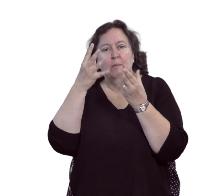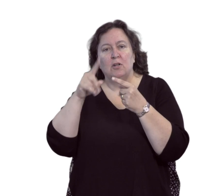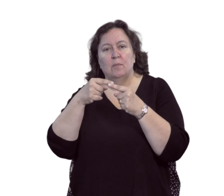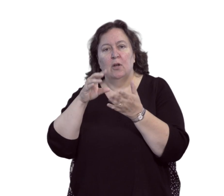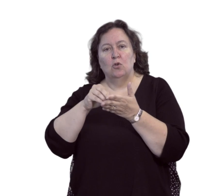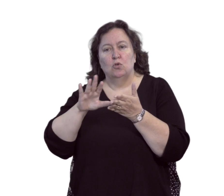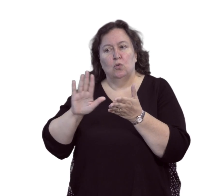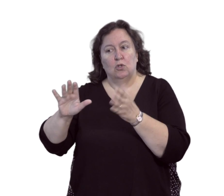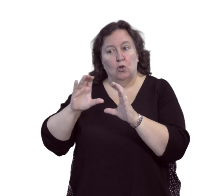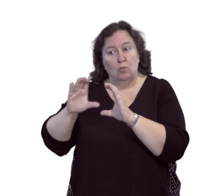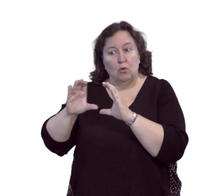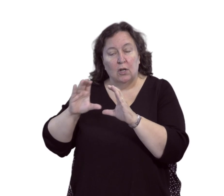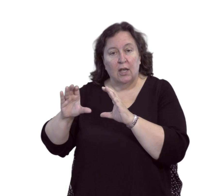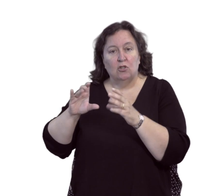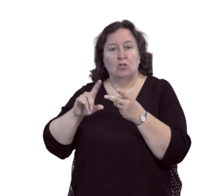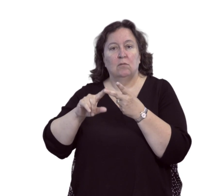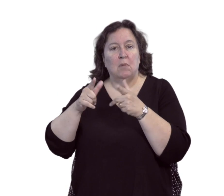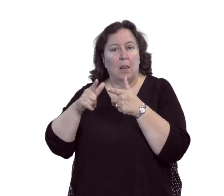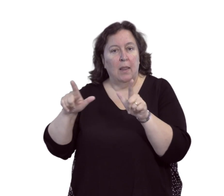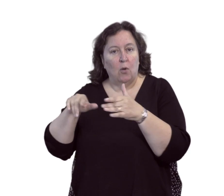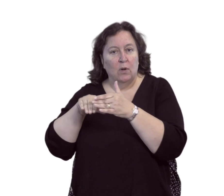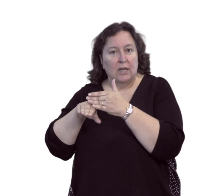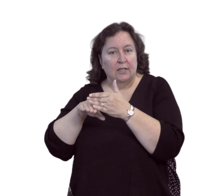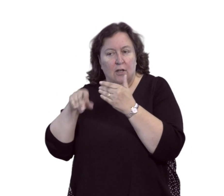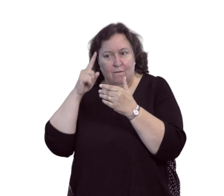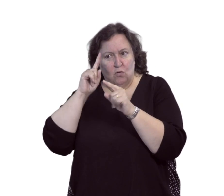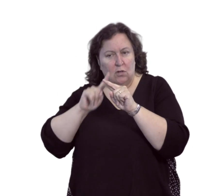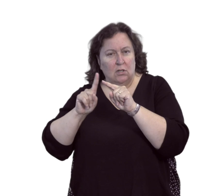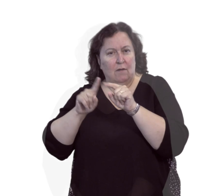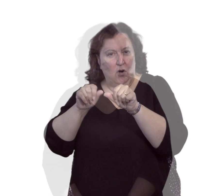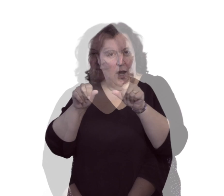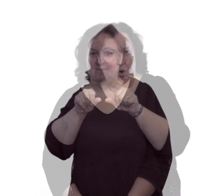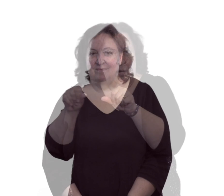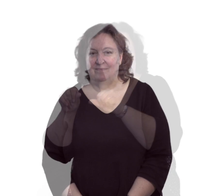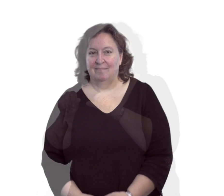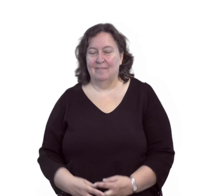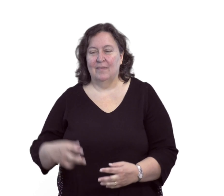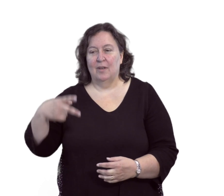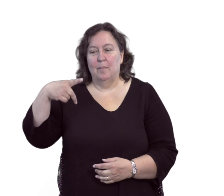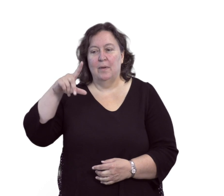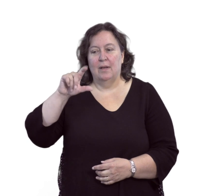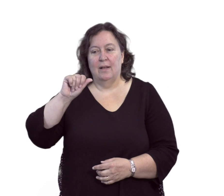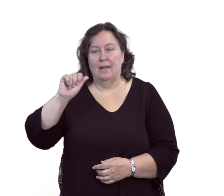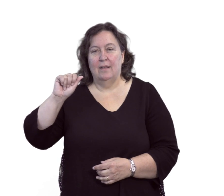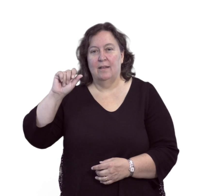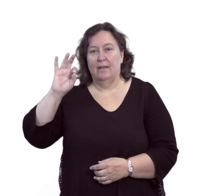your student’s communication and language access in different areas. The PLAAFP also should include data